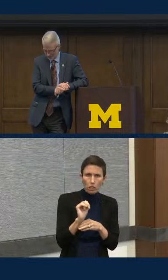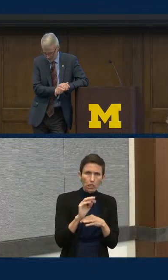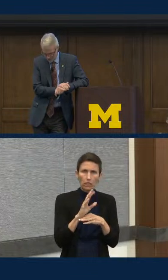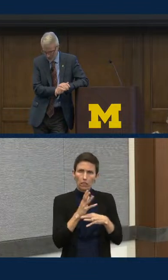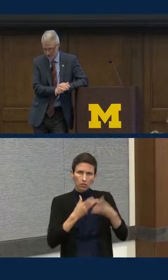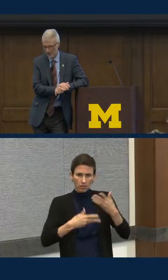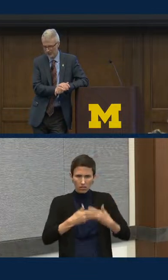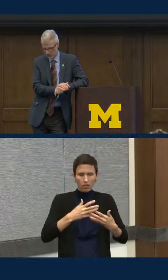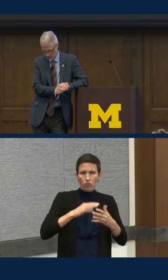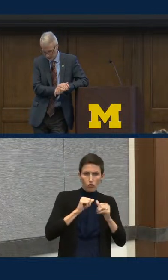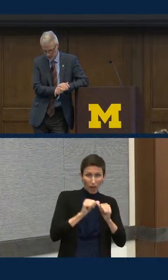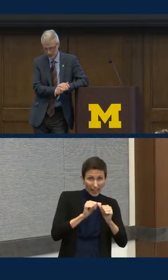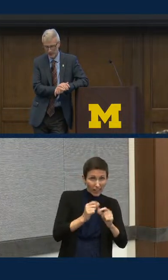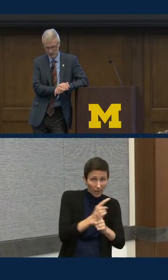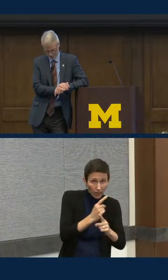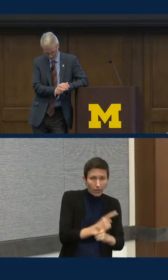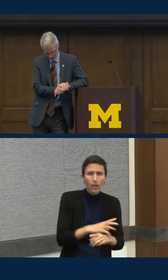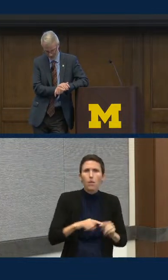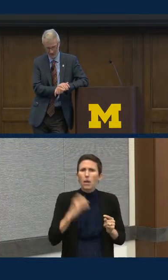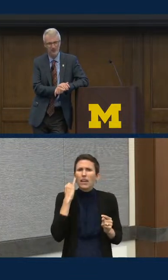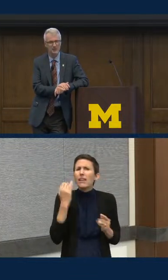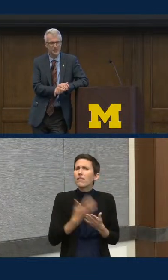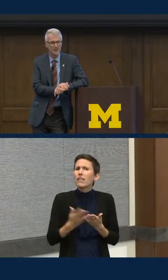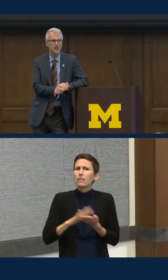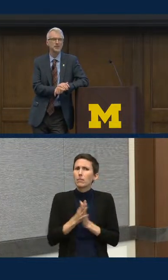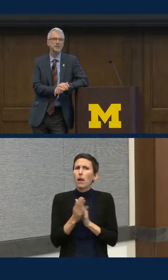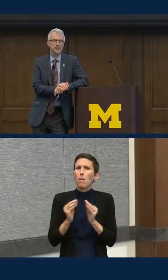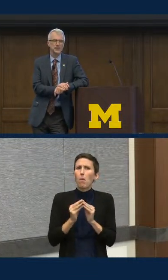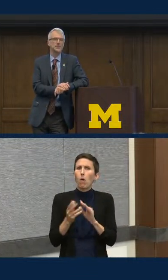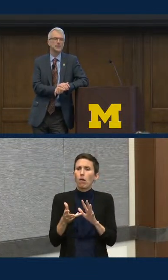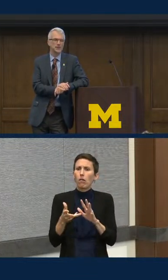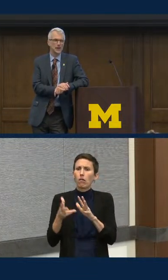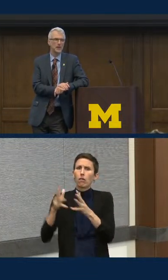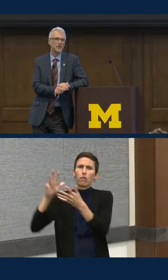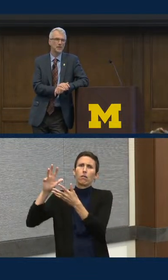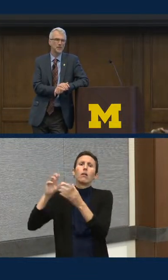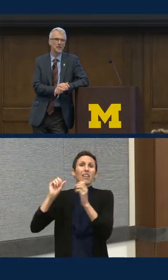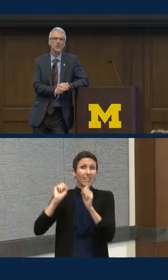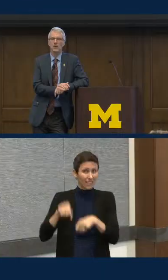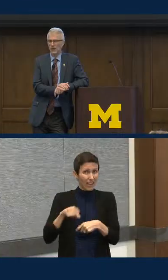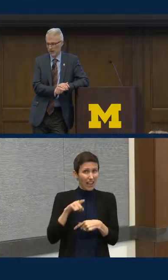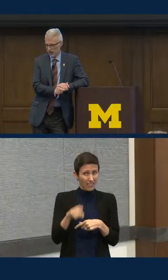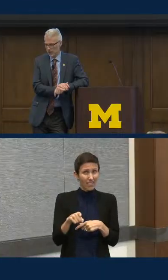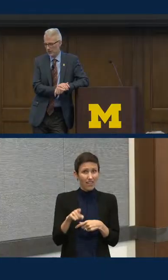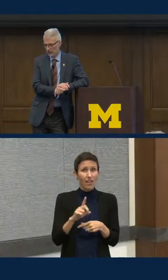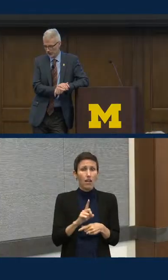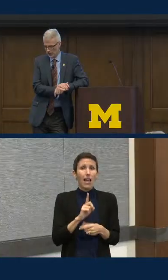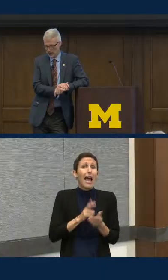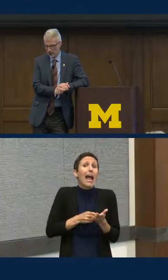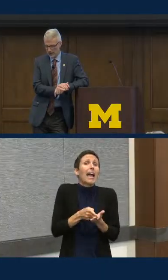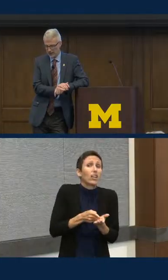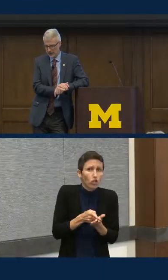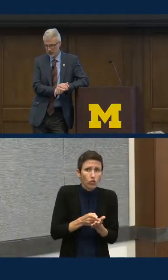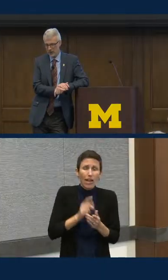irregular and nonlinear can you actually maintain the Fidelity of the procedure? Great